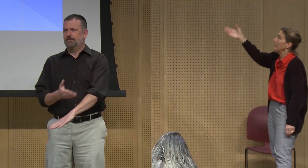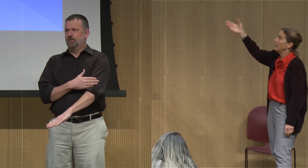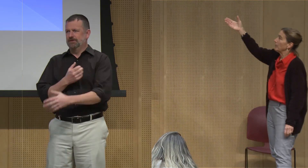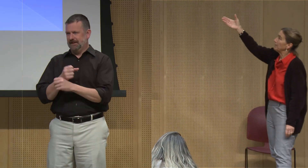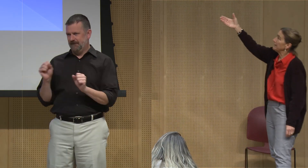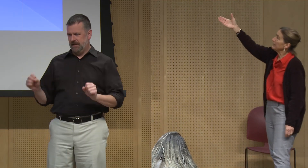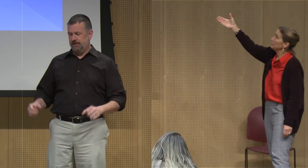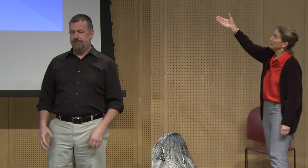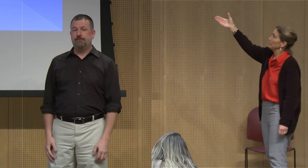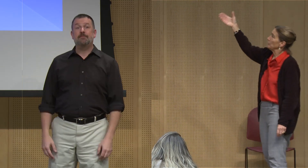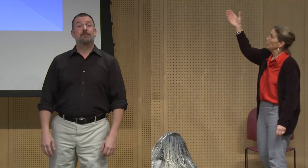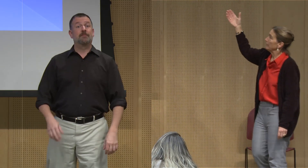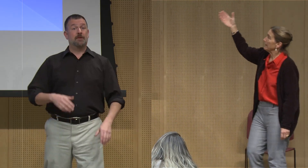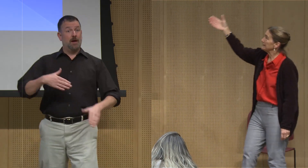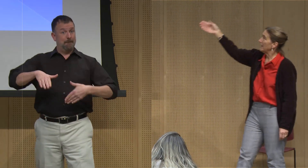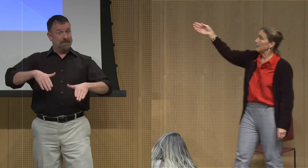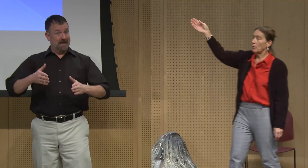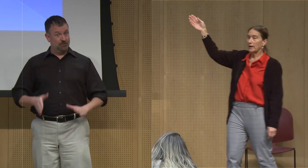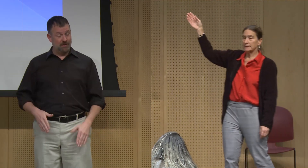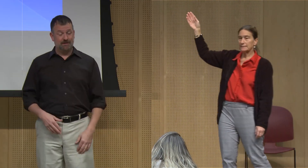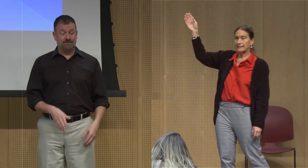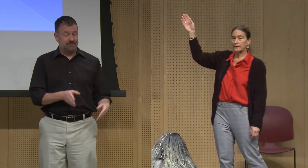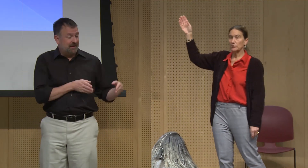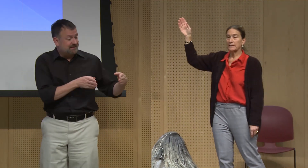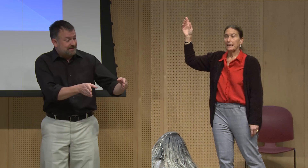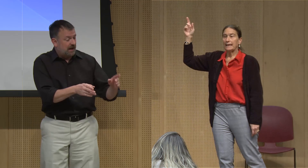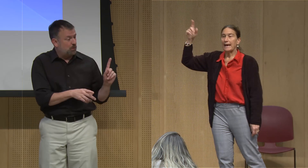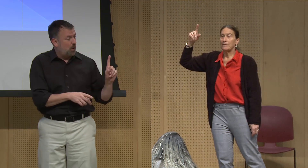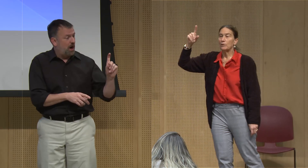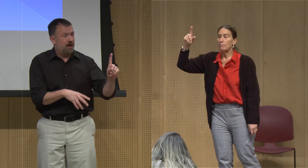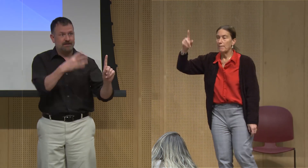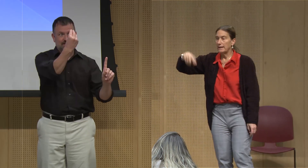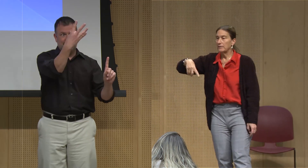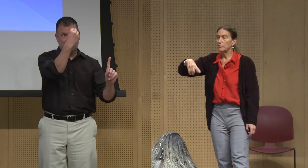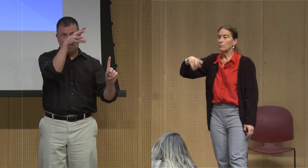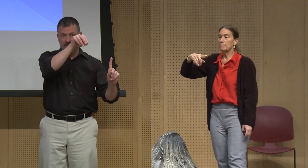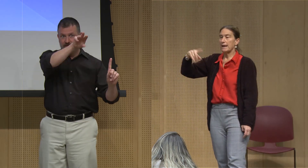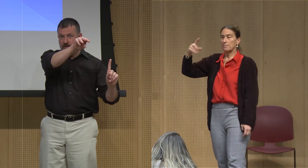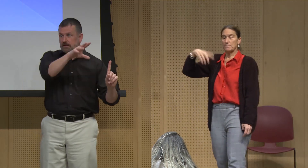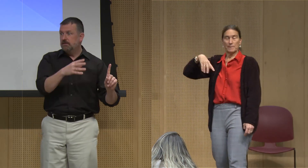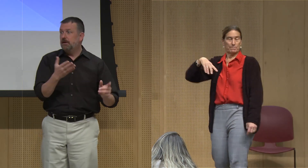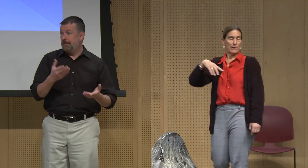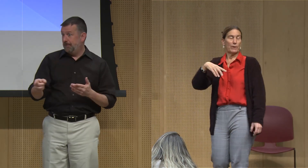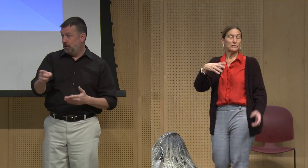FOR PEDESTRIANS, WE'VE GOT SIDEWALK SIGNALS, AND MANY OF YOU MAY BE AWARE.